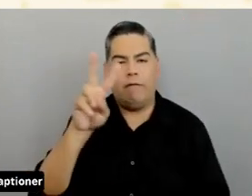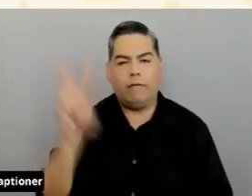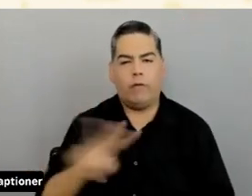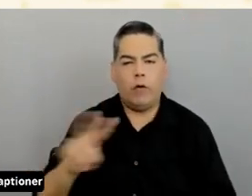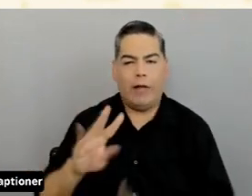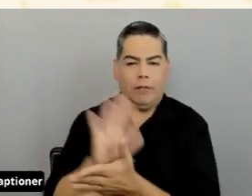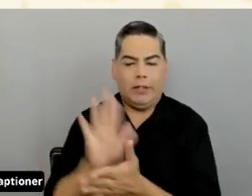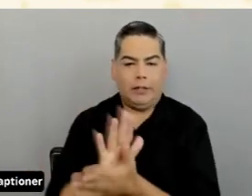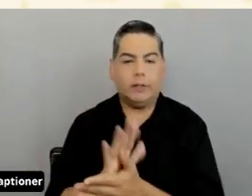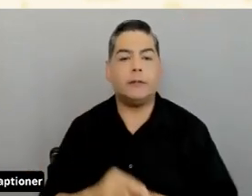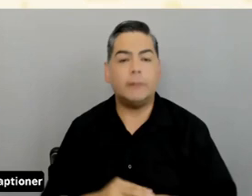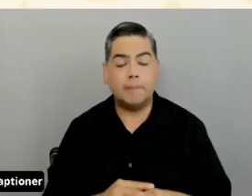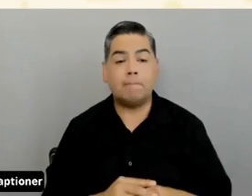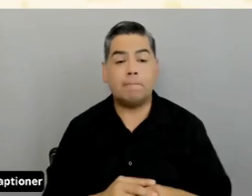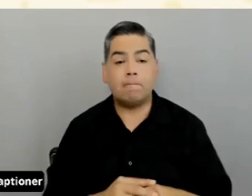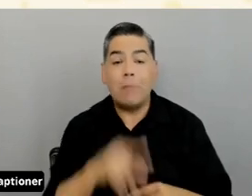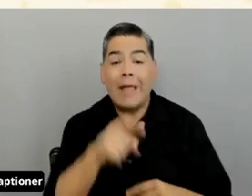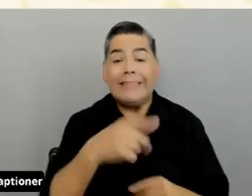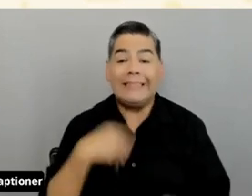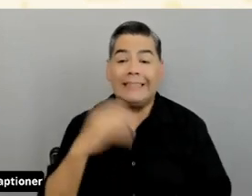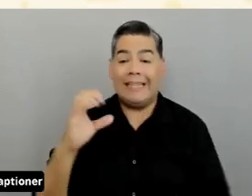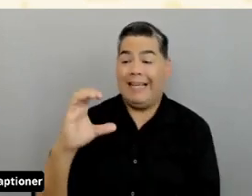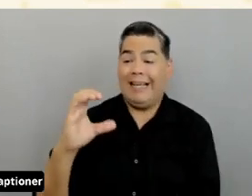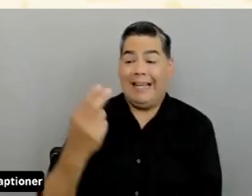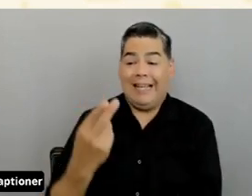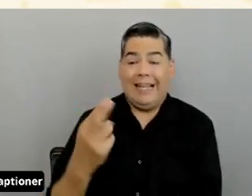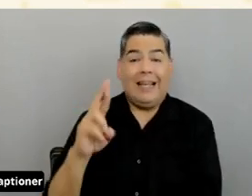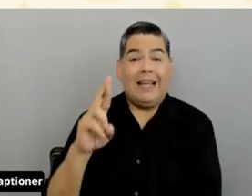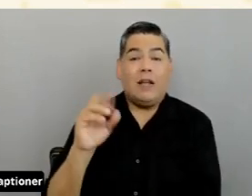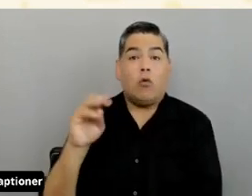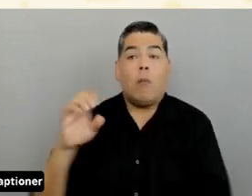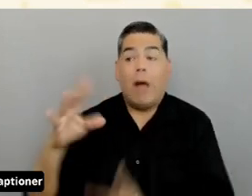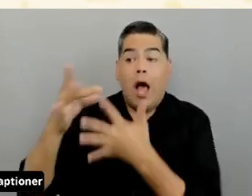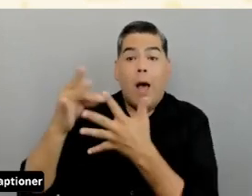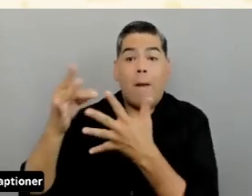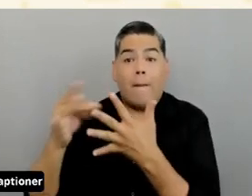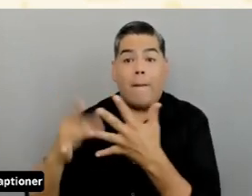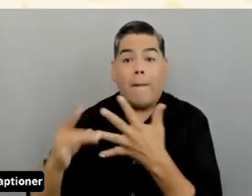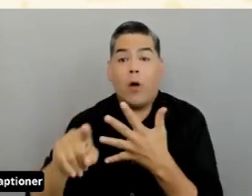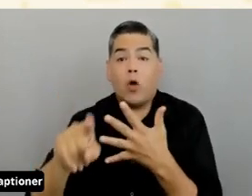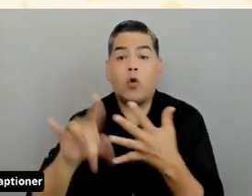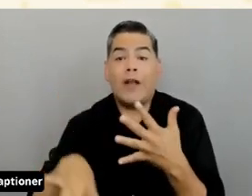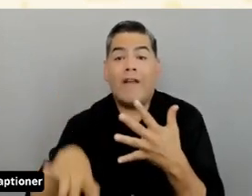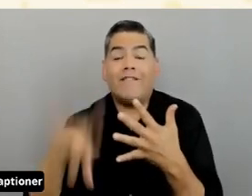And as part of the Chrome options, you can find a small icon